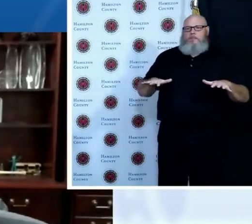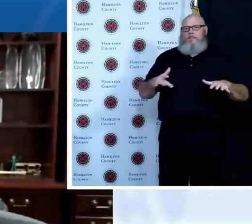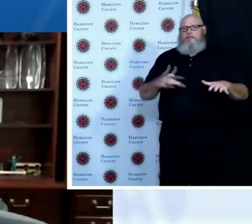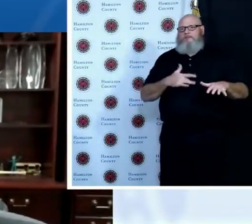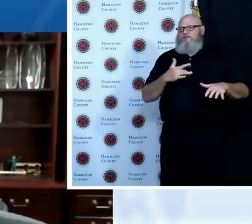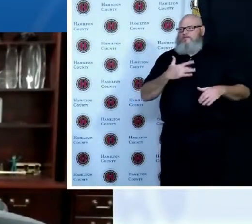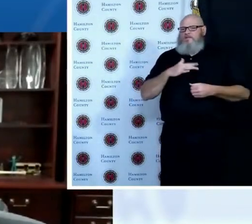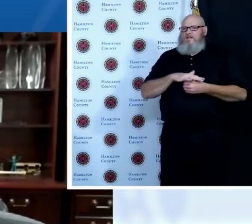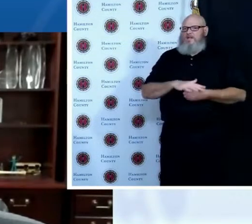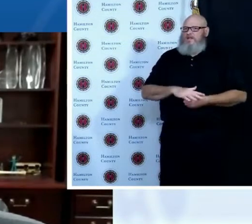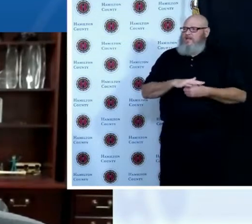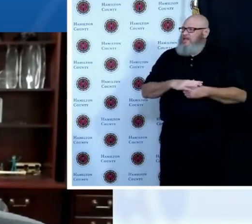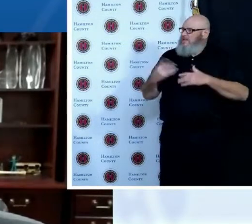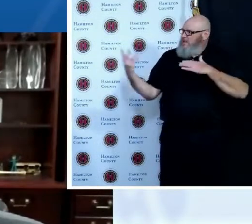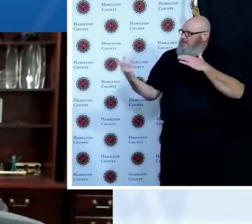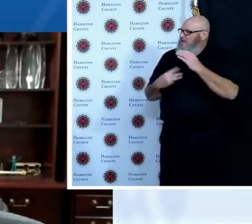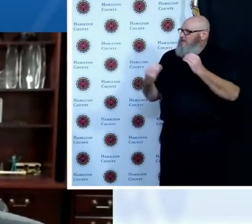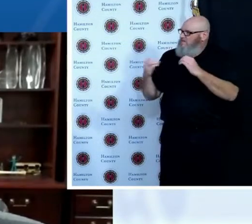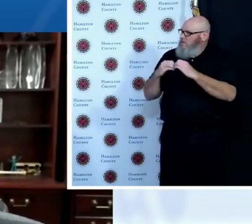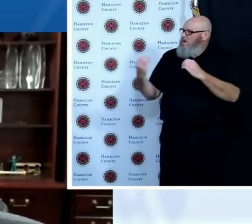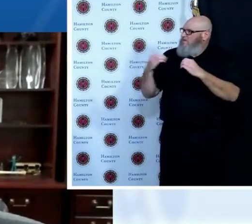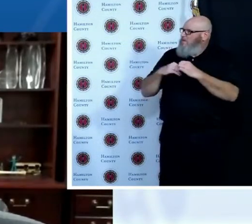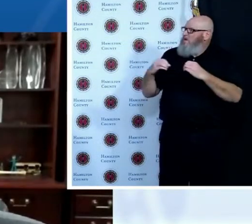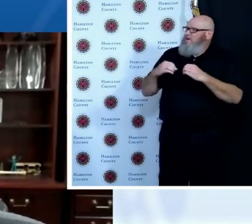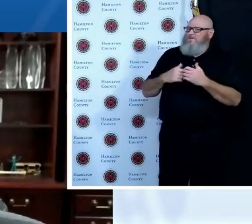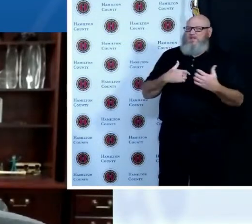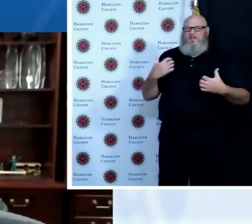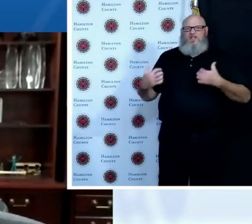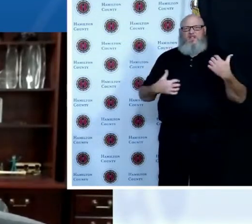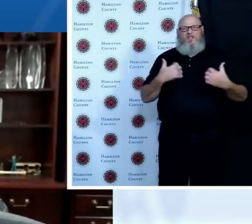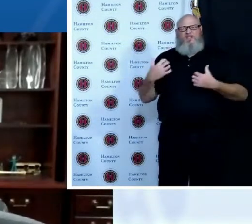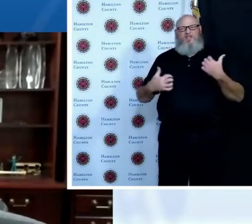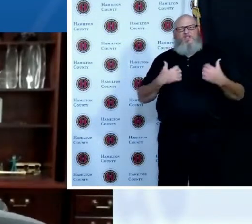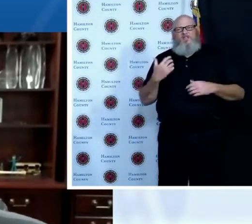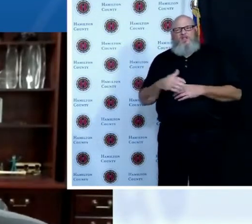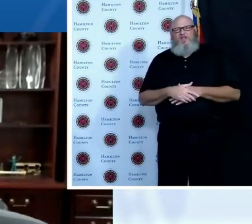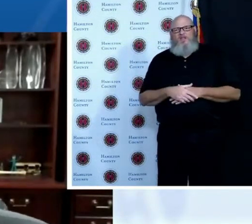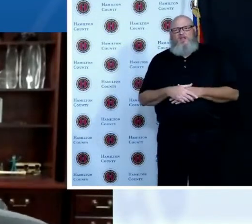patient safety in patient care is our number one priority and we're always focused on that